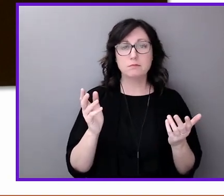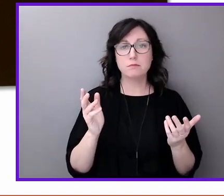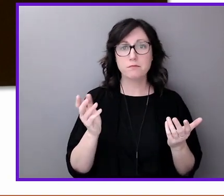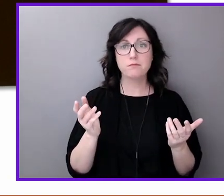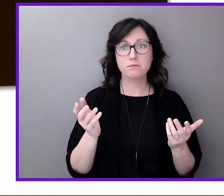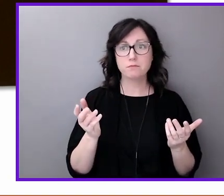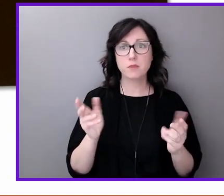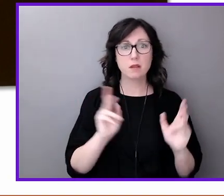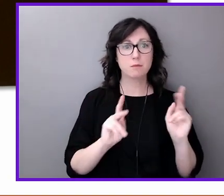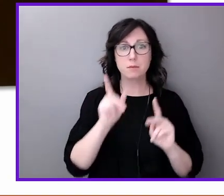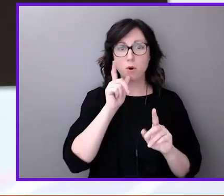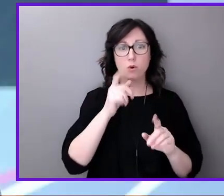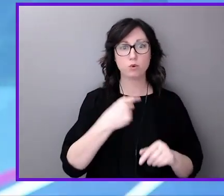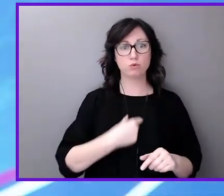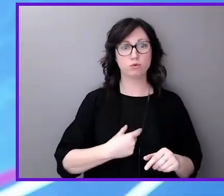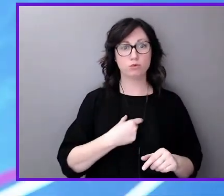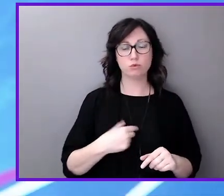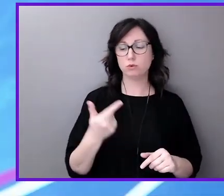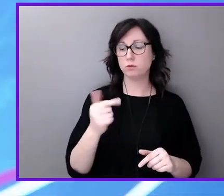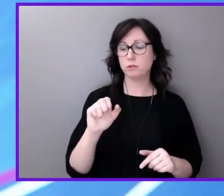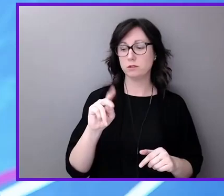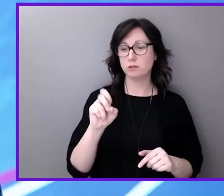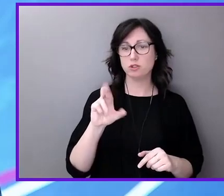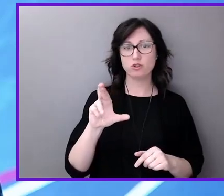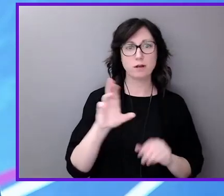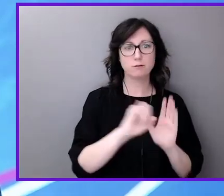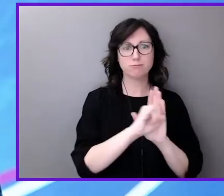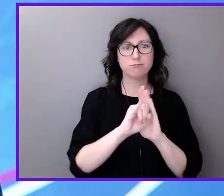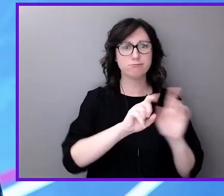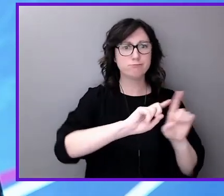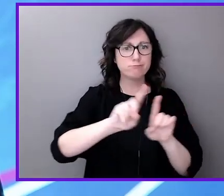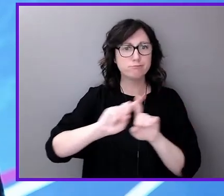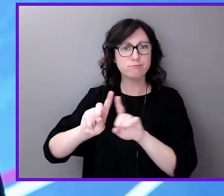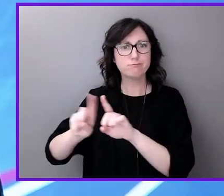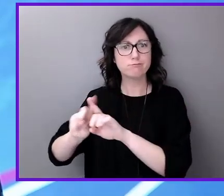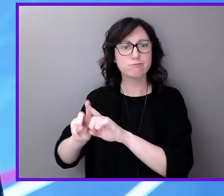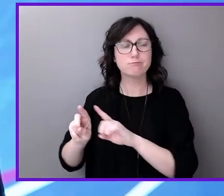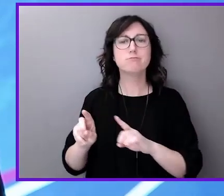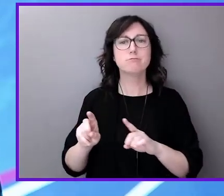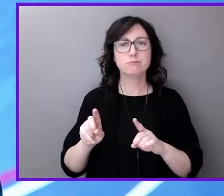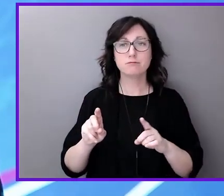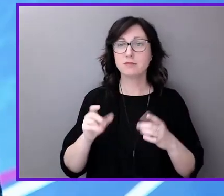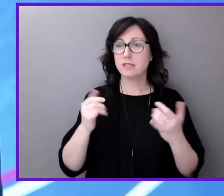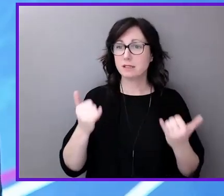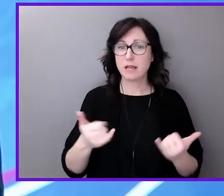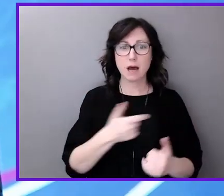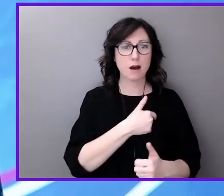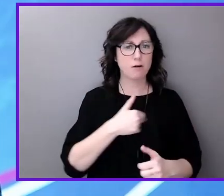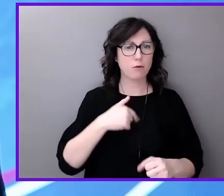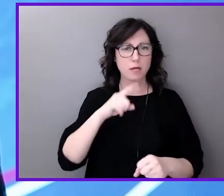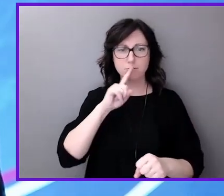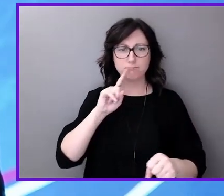gender identities, or people at the intersection of those identities. And since we have committed to